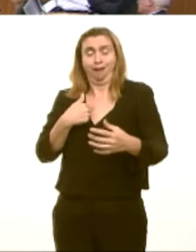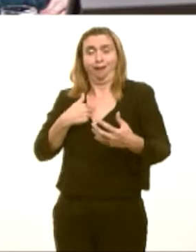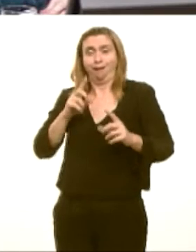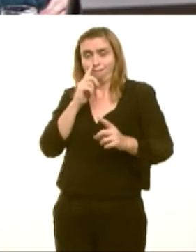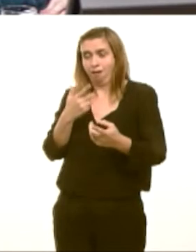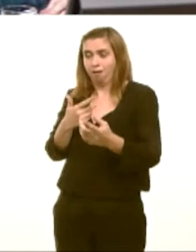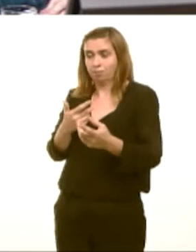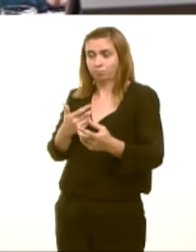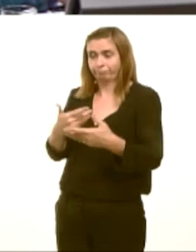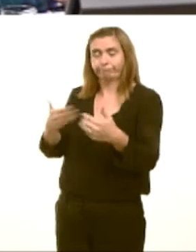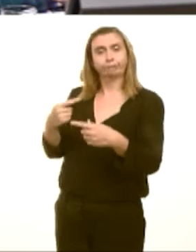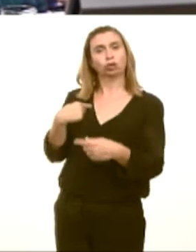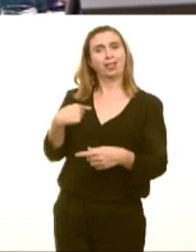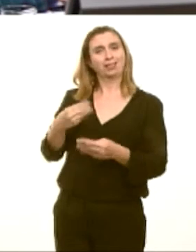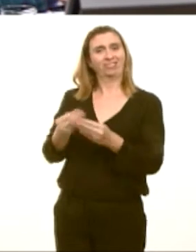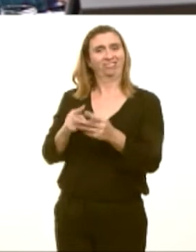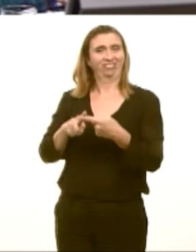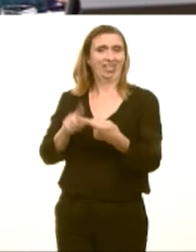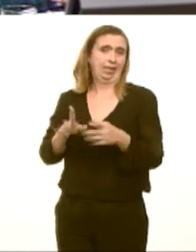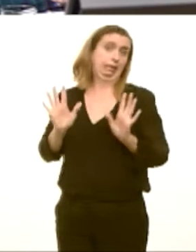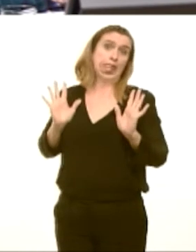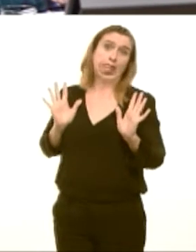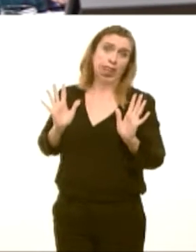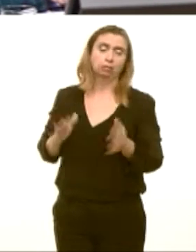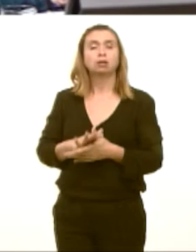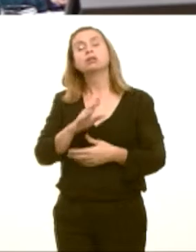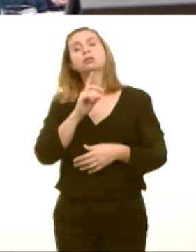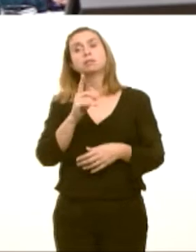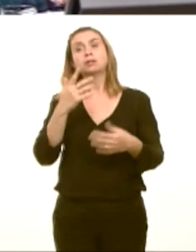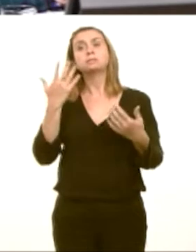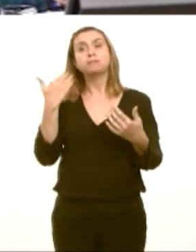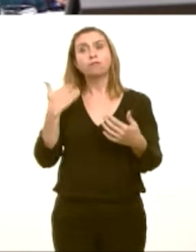With regard to statutory undertakers, of course, where we once had three in Wales, namely the